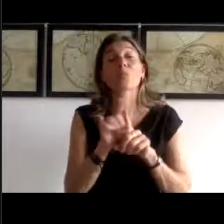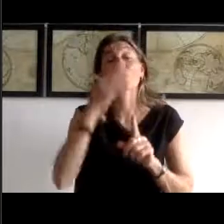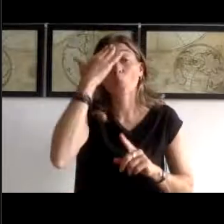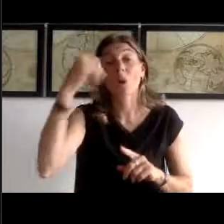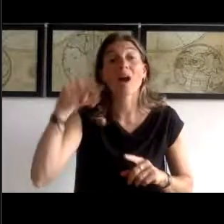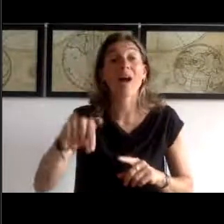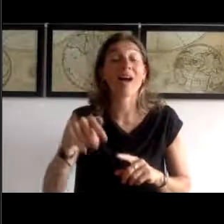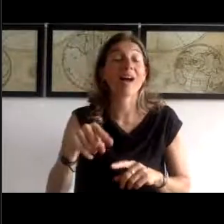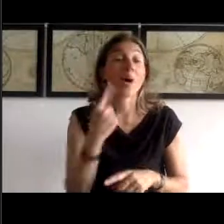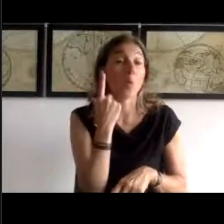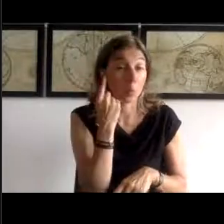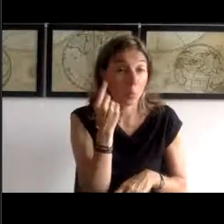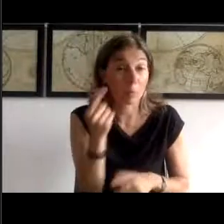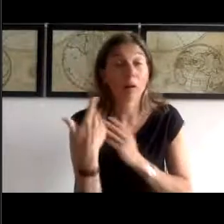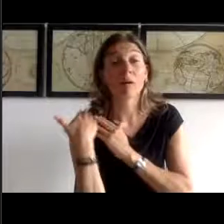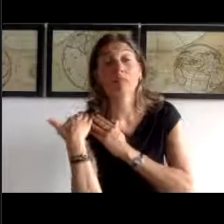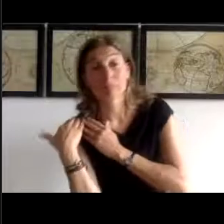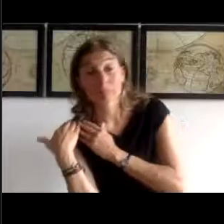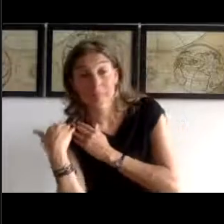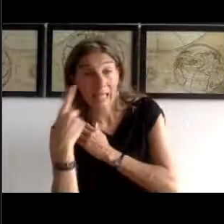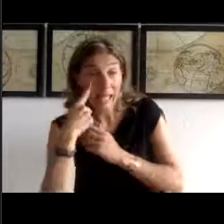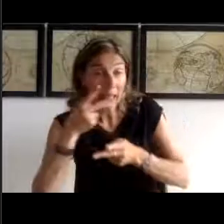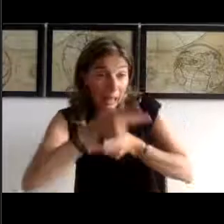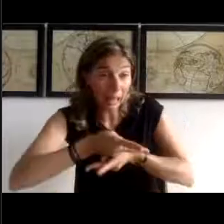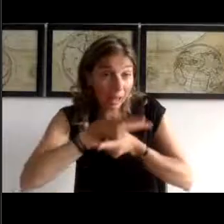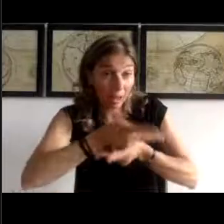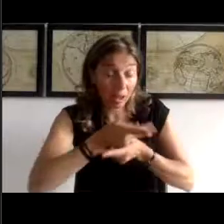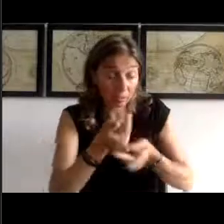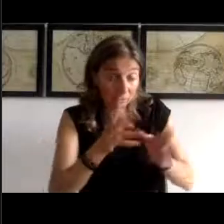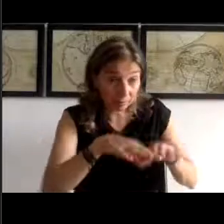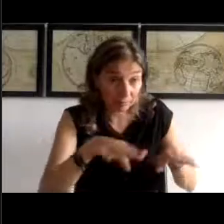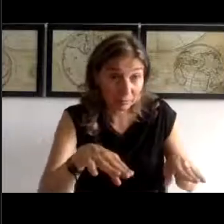a more simplified programme This is technical but still important.